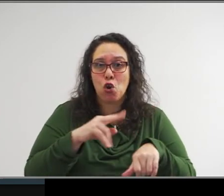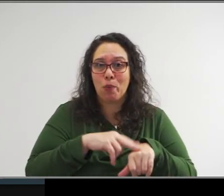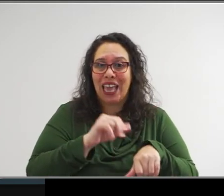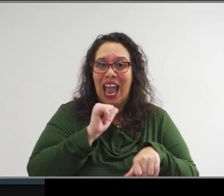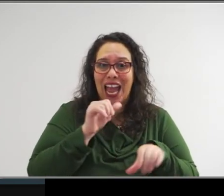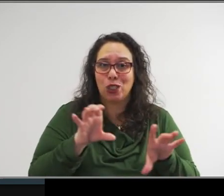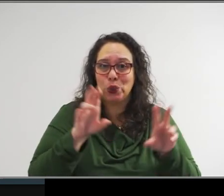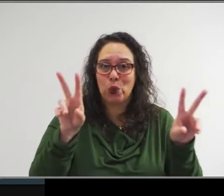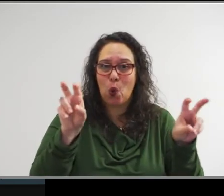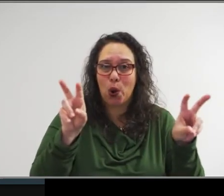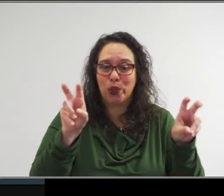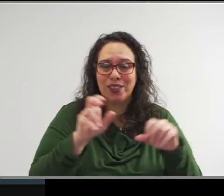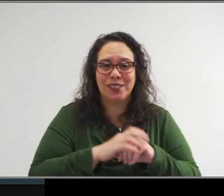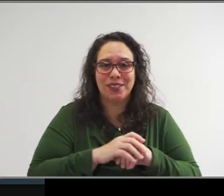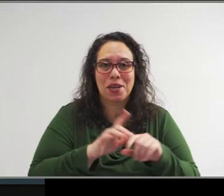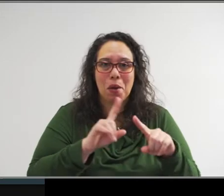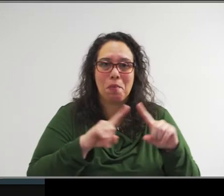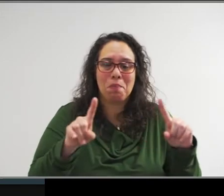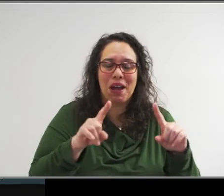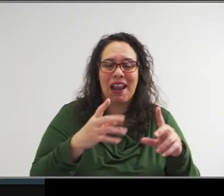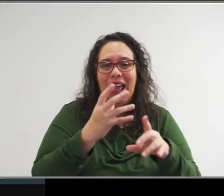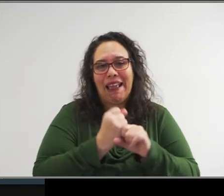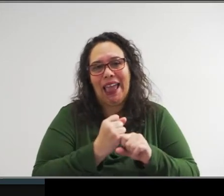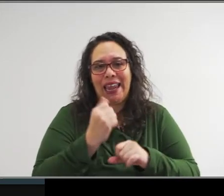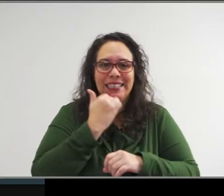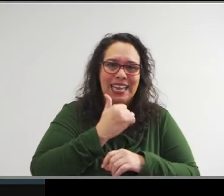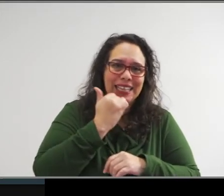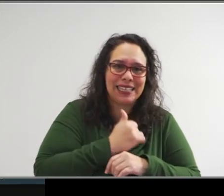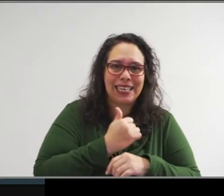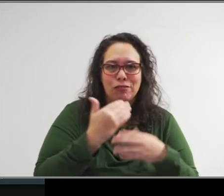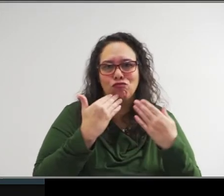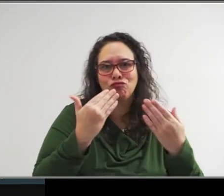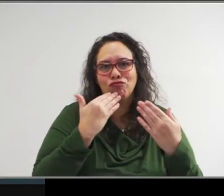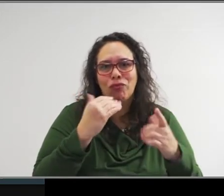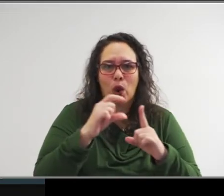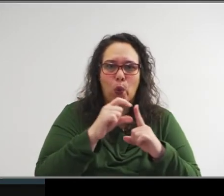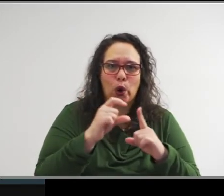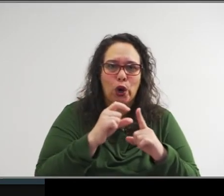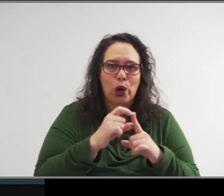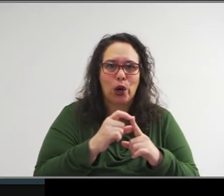I get a daily gratefulness word that I have for over a decade.